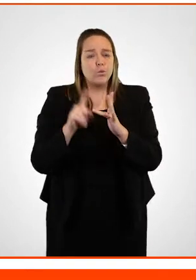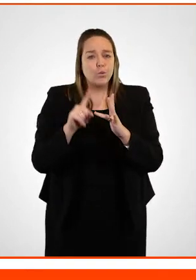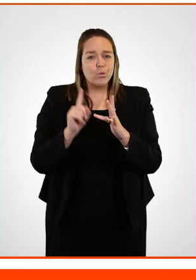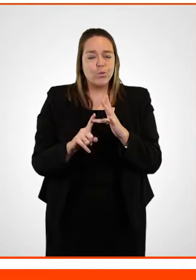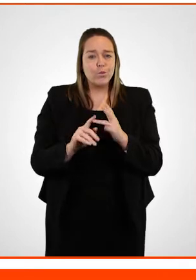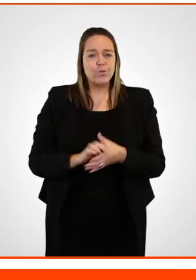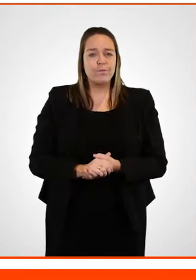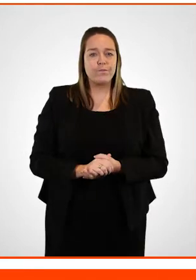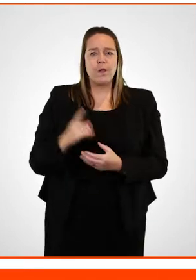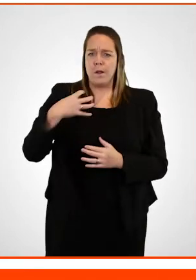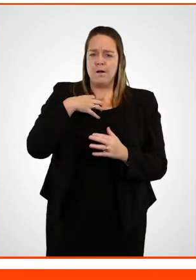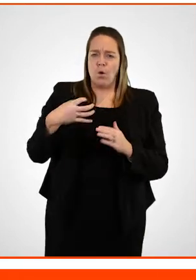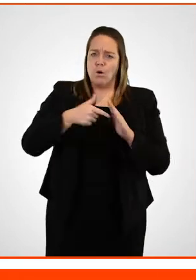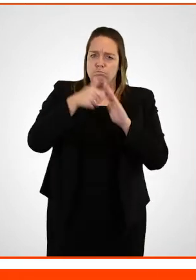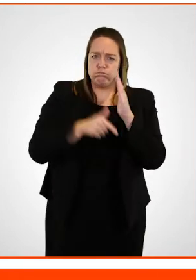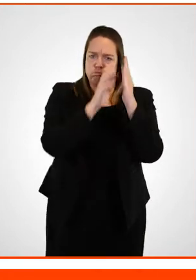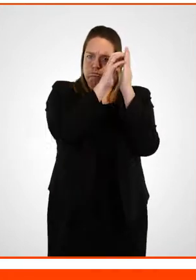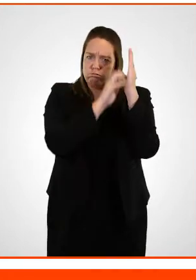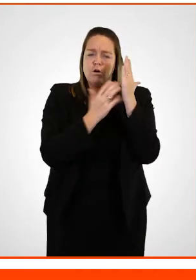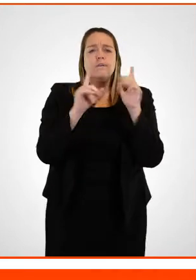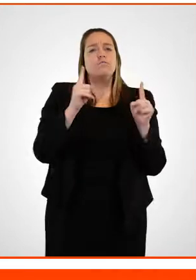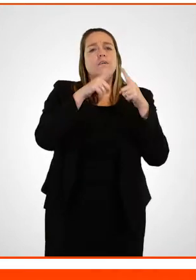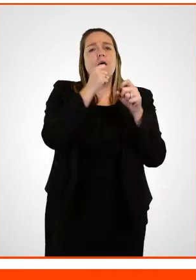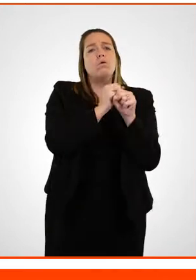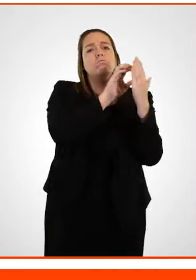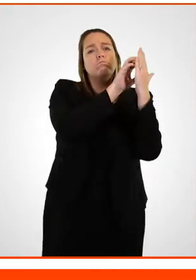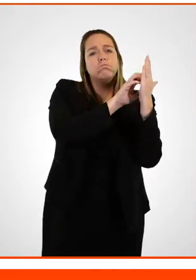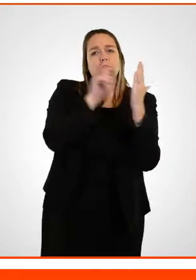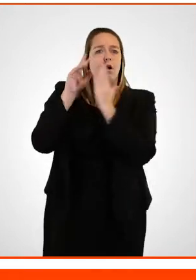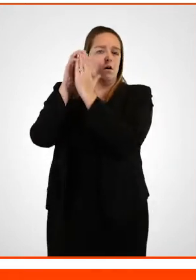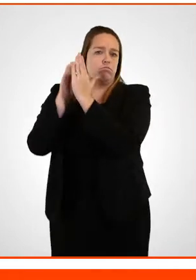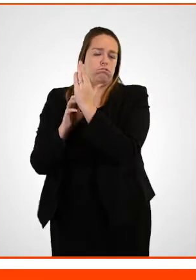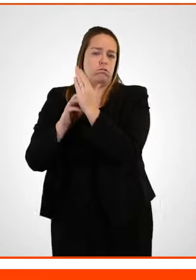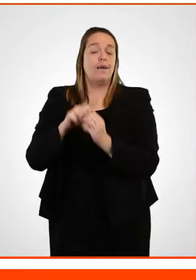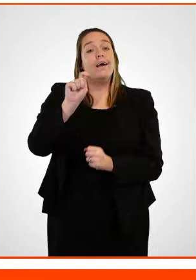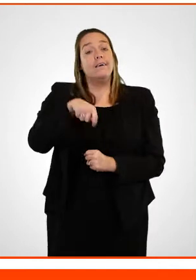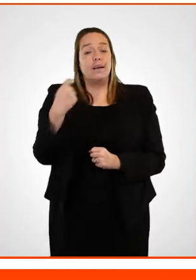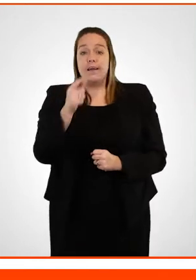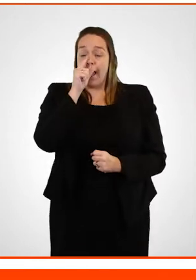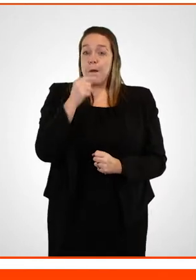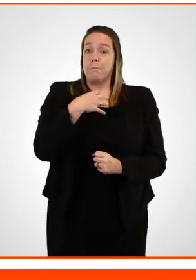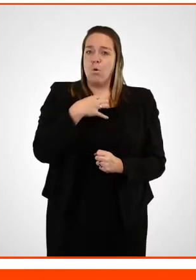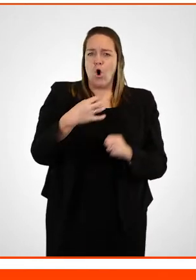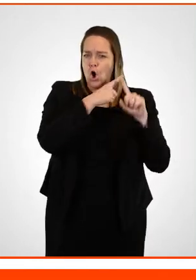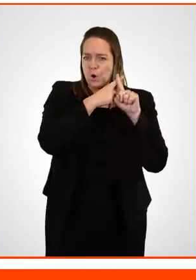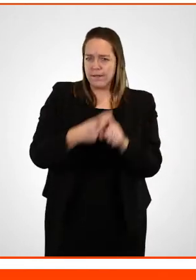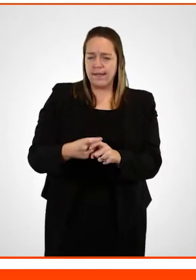a lot more dense than that first example that I showed you. Then we can go to something as complicated as